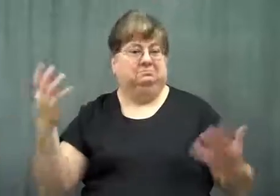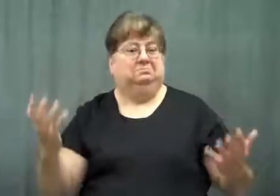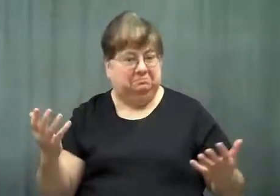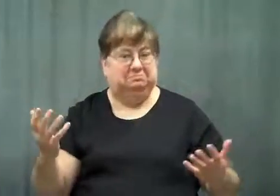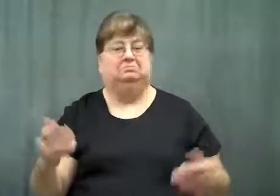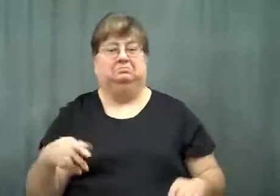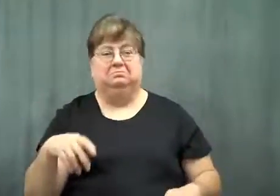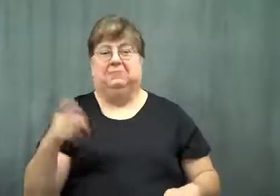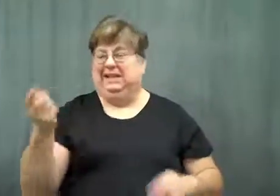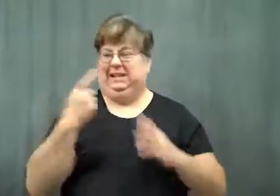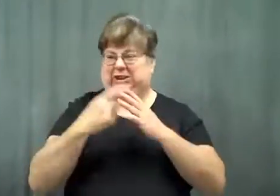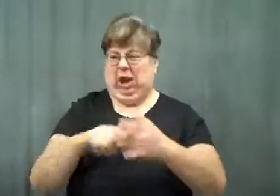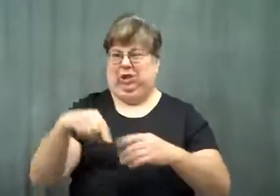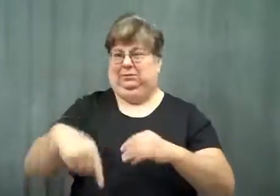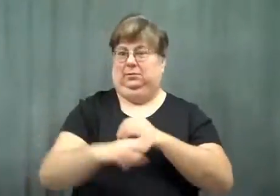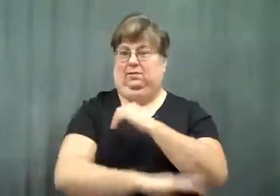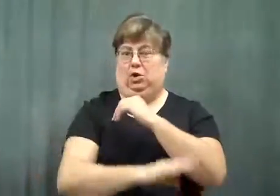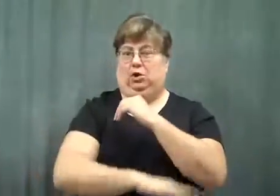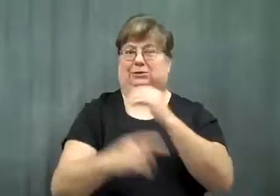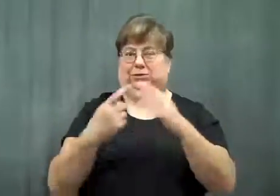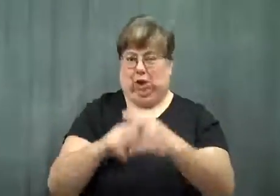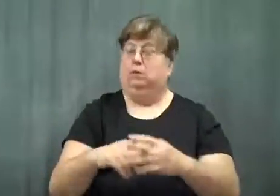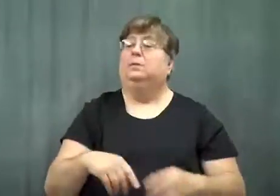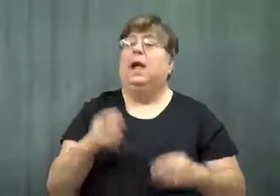She starts her term this fall.